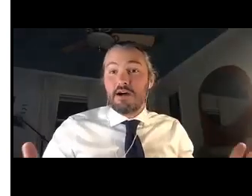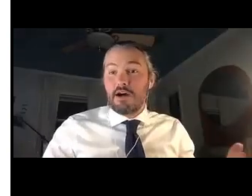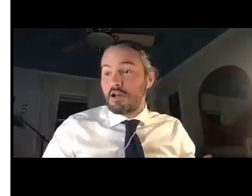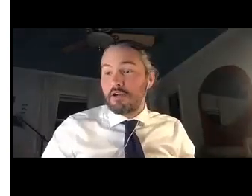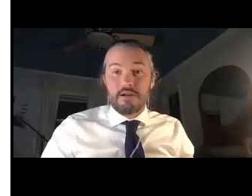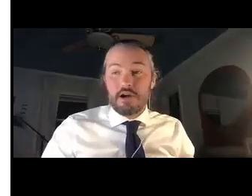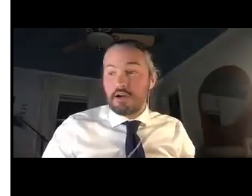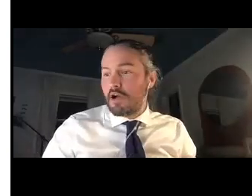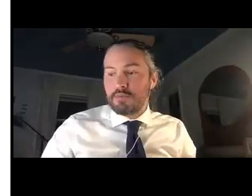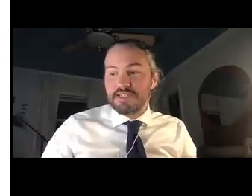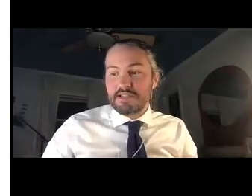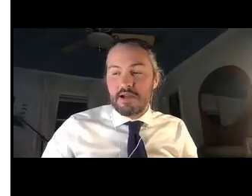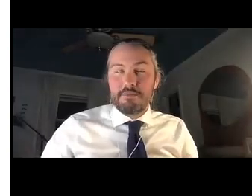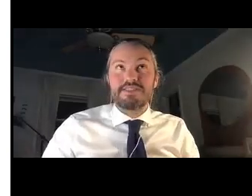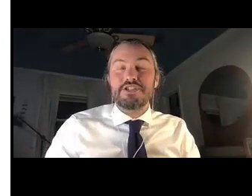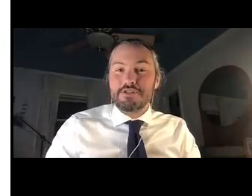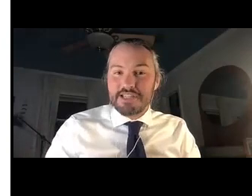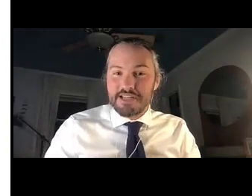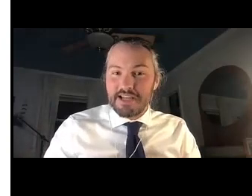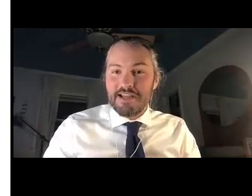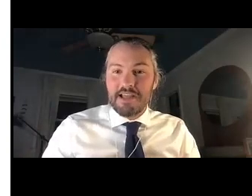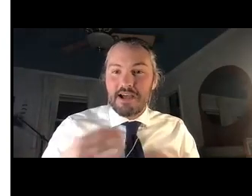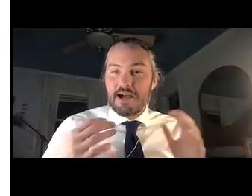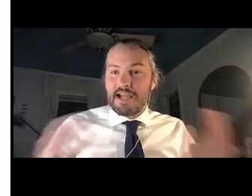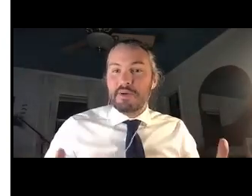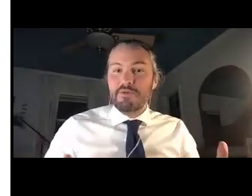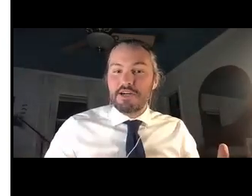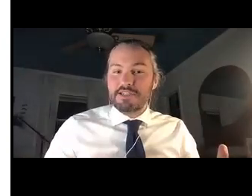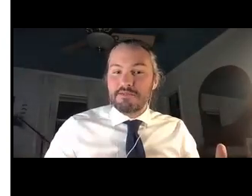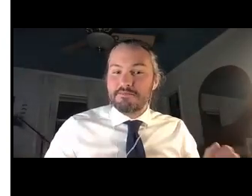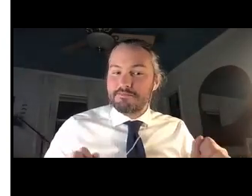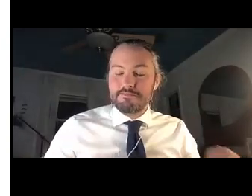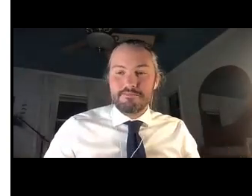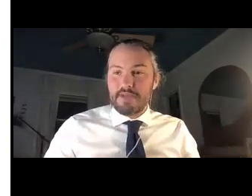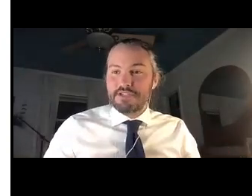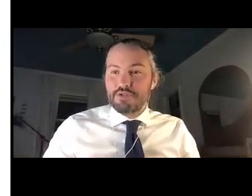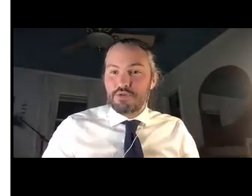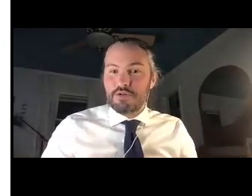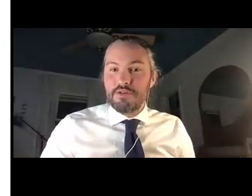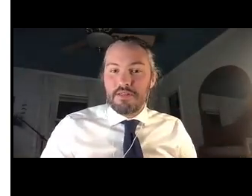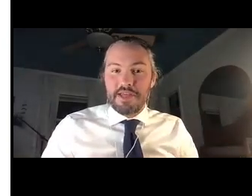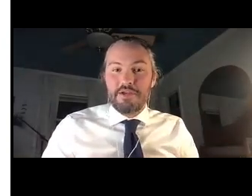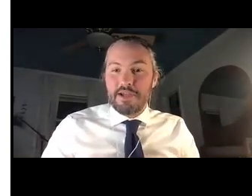all our our other present uh presenters today. Everybody was awesome as usual, thank you again